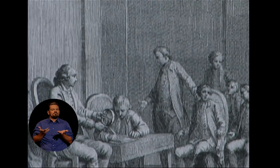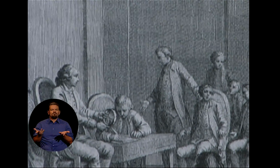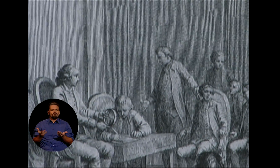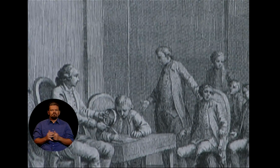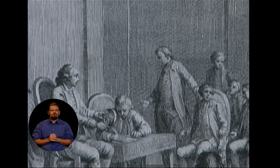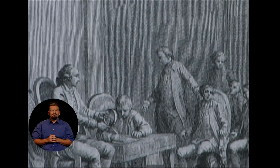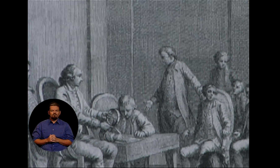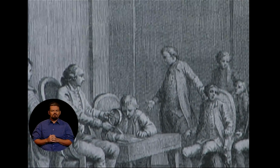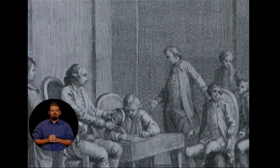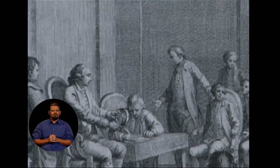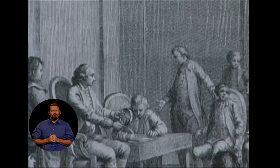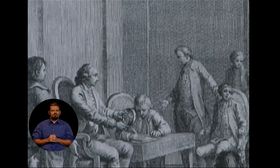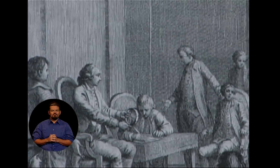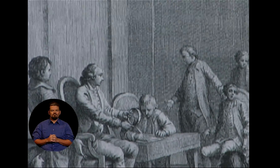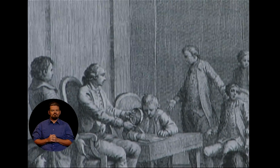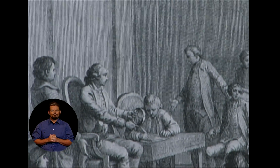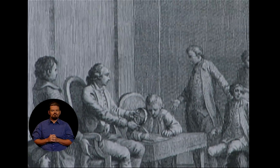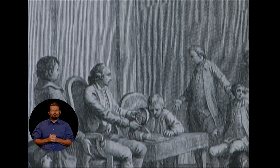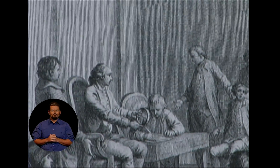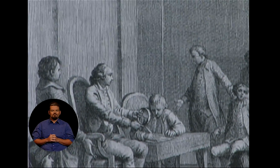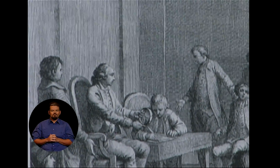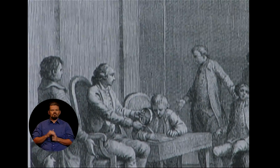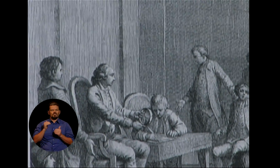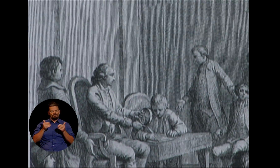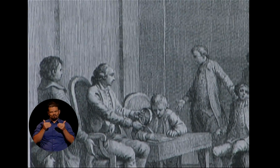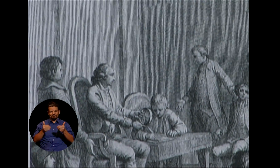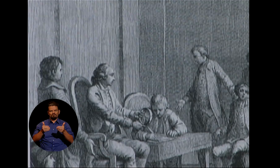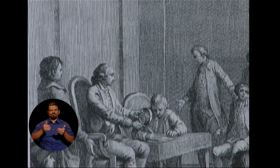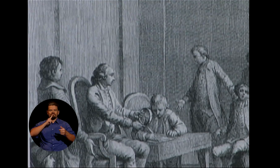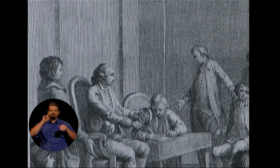IN RETROSPECT, THEY INAUGURATED THE UNITED STATES OF AMERICA.